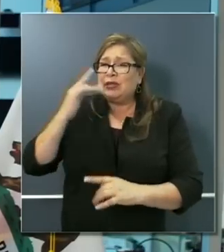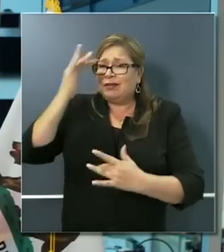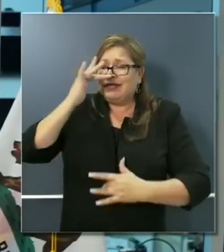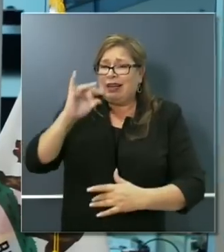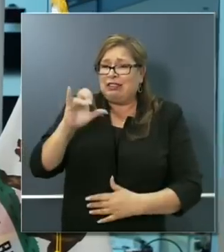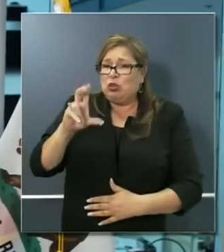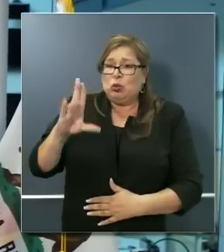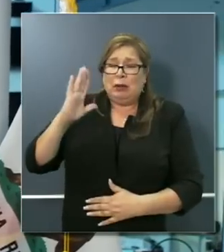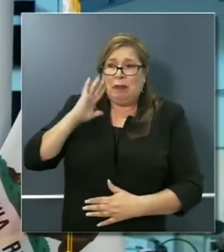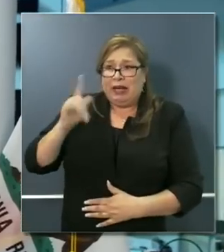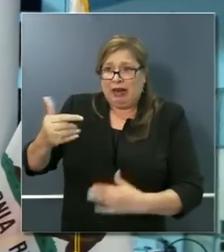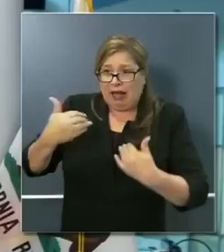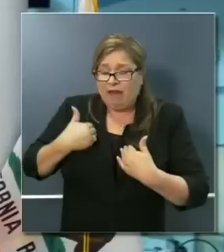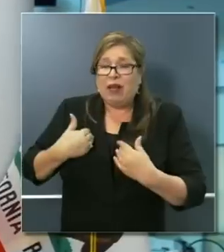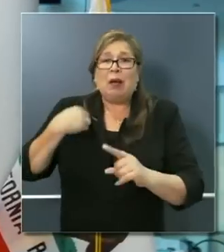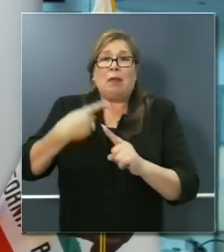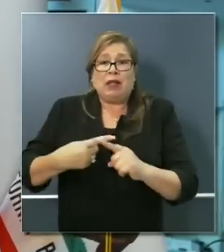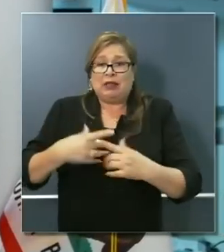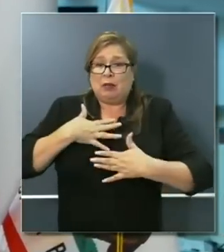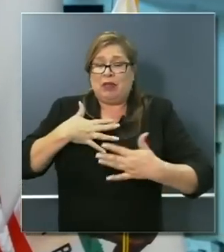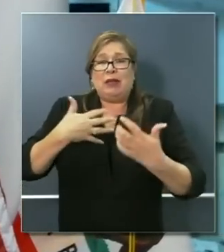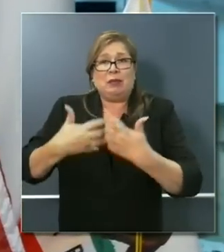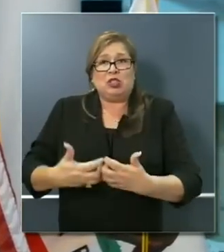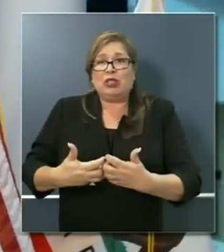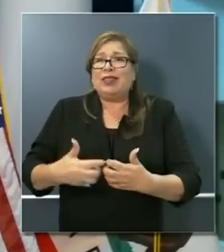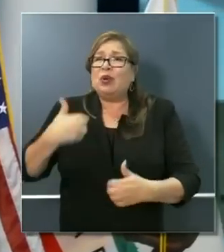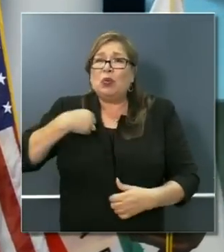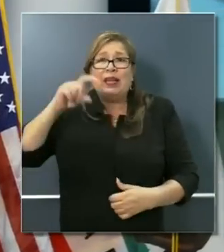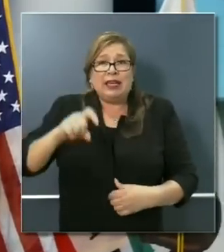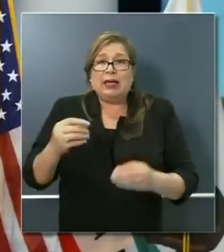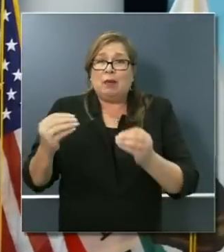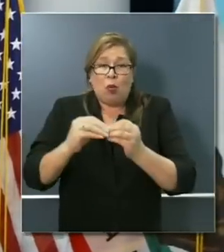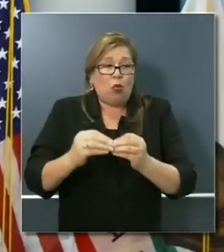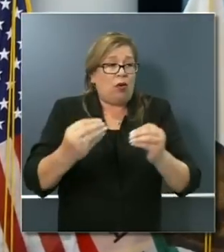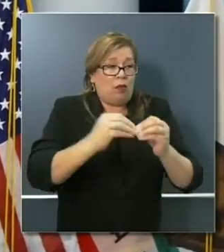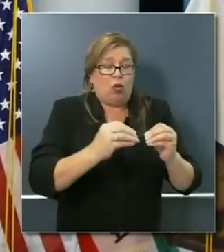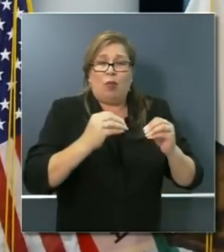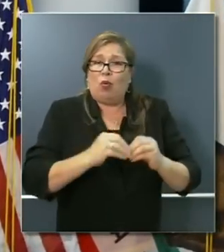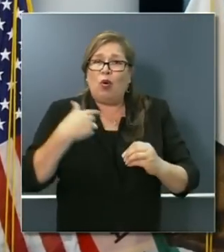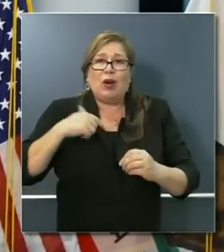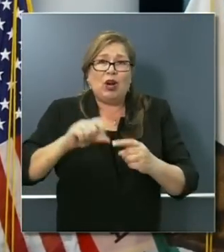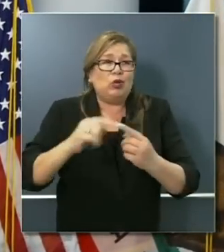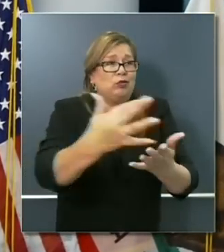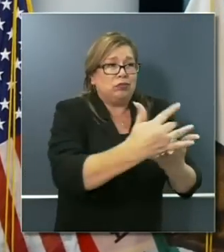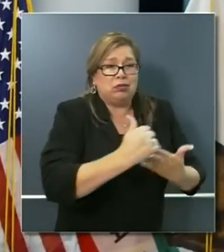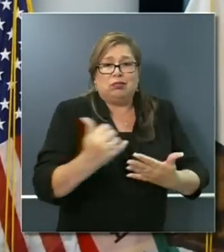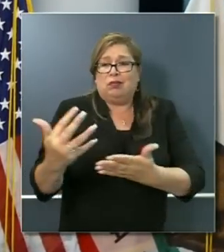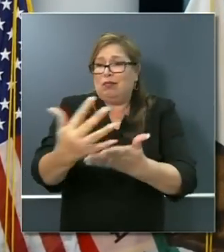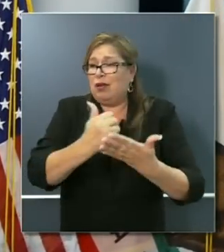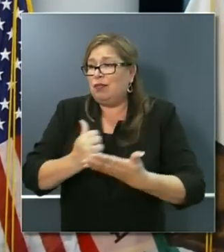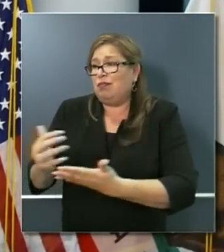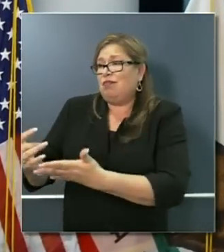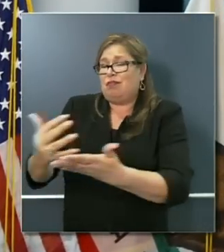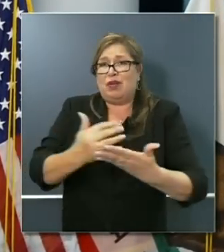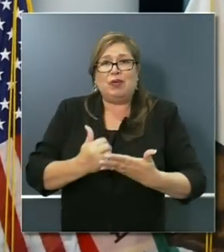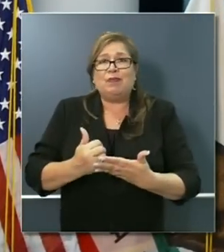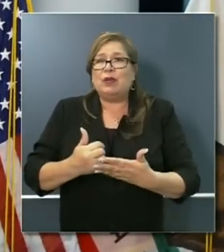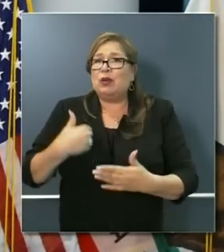THE RIGHT AS POSSIBLE SO WE CAN ENSURE THAT WE HAVE THE CAPACITY AND WE HAVE THE HEALTH CARE DELIVERY SYSTEM WAS NOT JUST HOSPITAL BEDS, BUT ICU BEDS AND VENTILATORS.